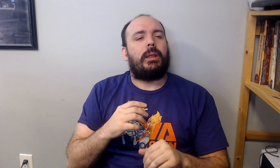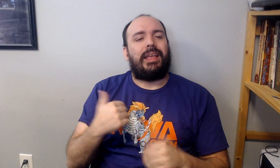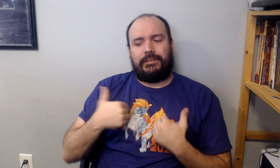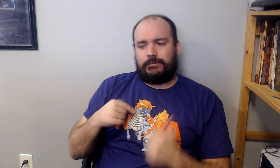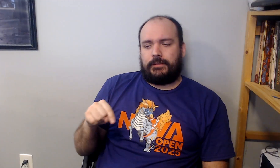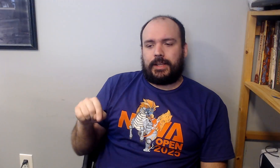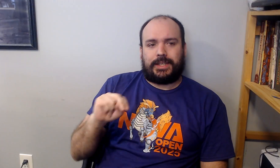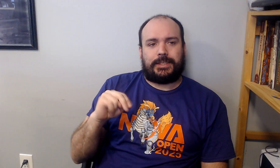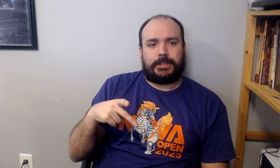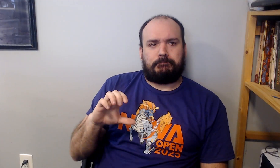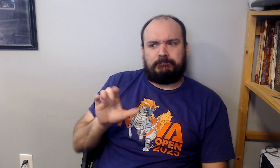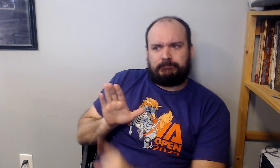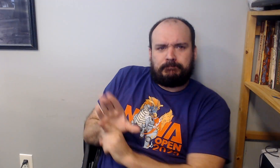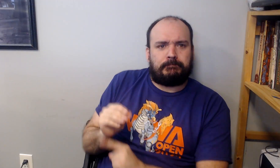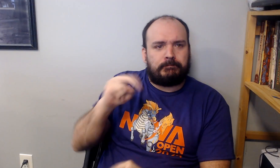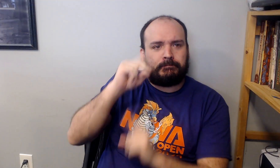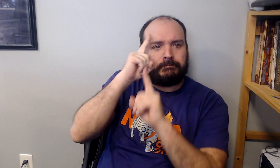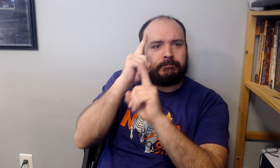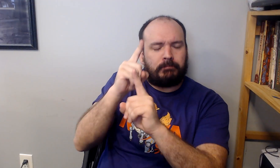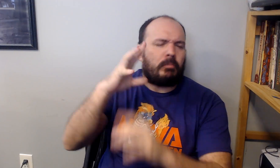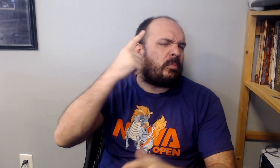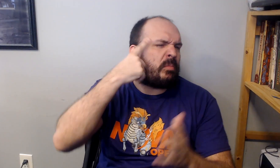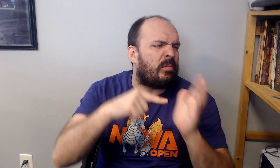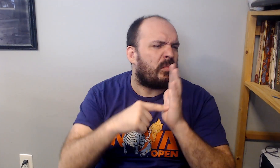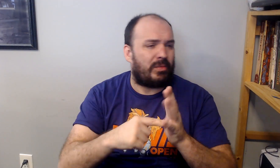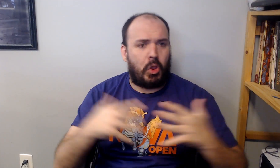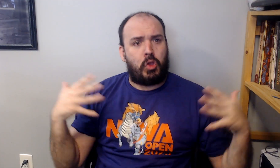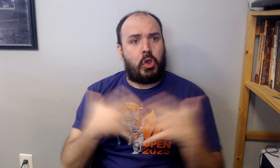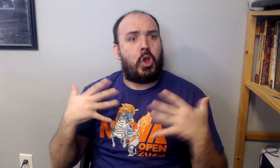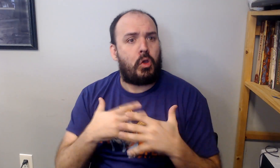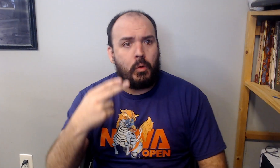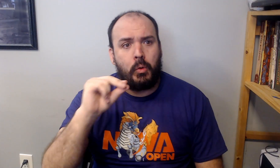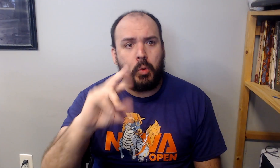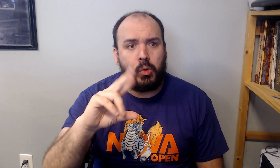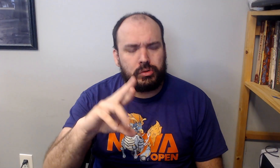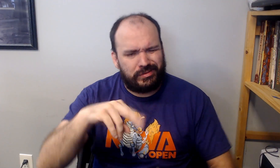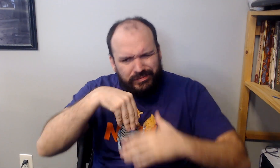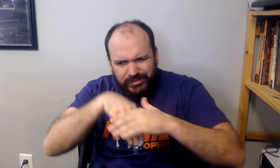Now, you have NPCs, each with their own goals. For example - a horror.